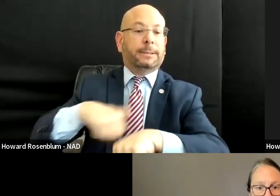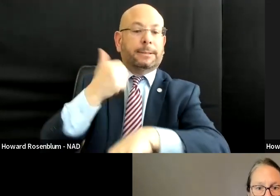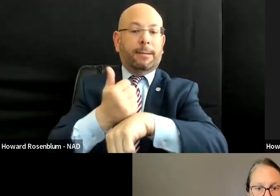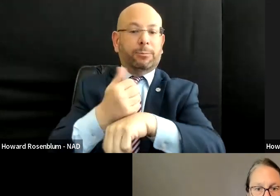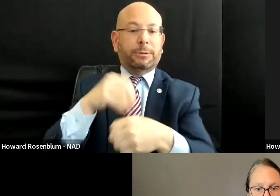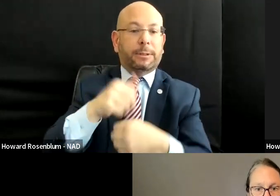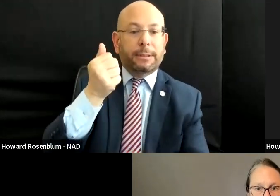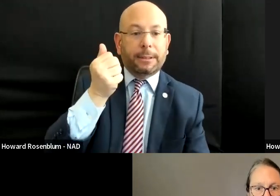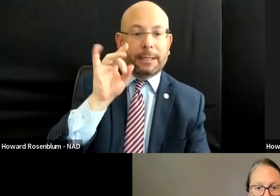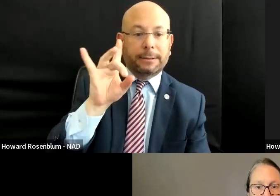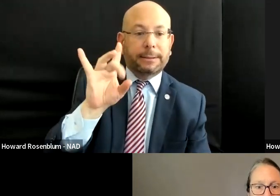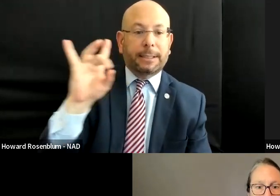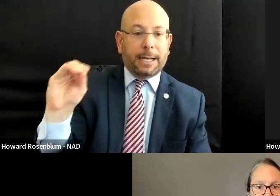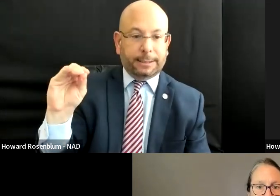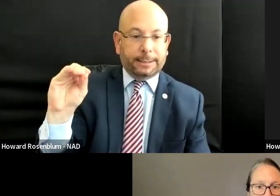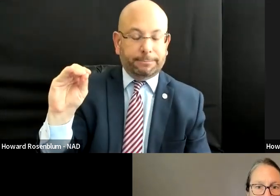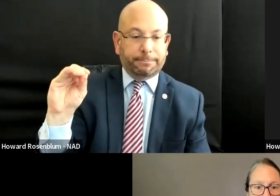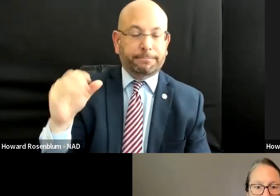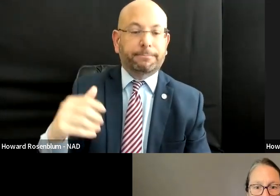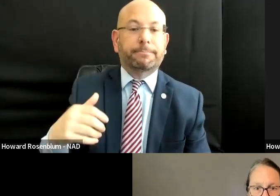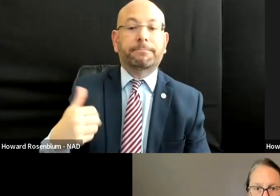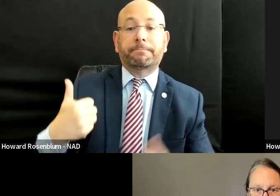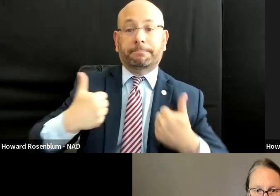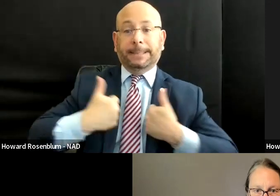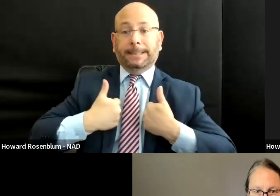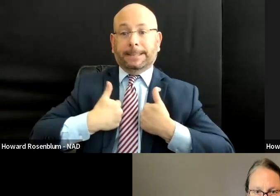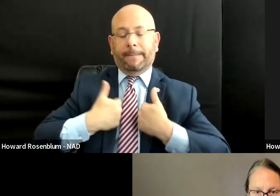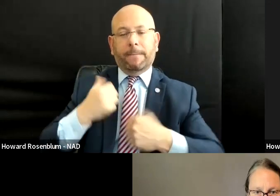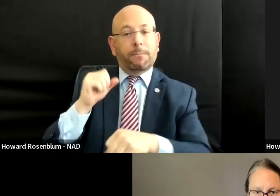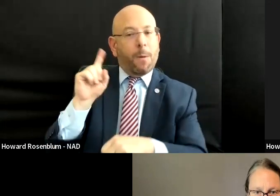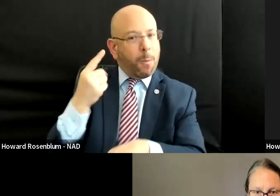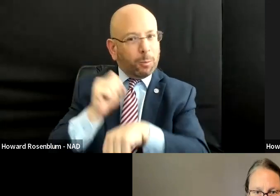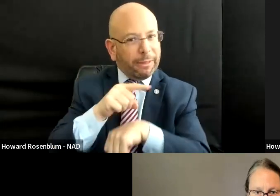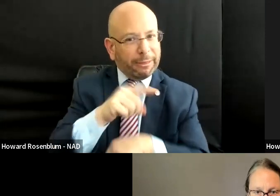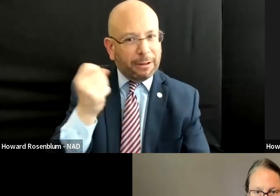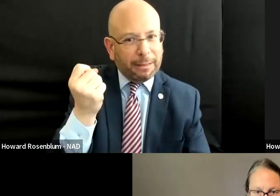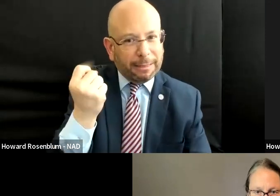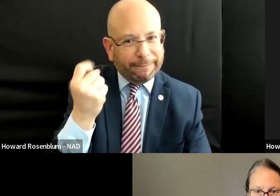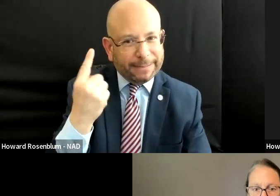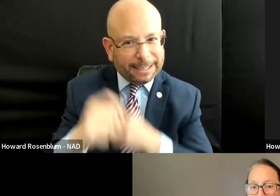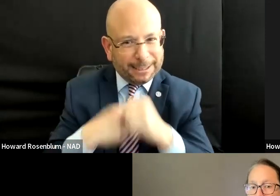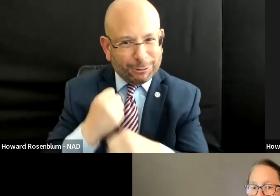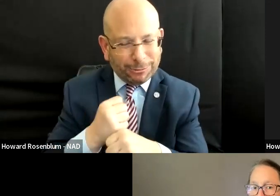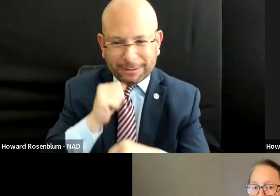moment. Hello. I'm from the National Association of the Deaf as you can see